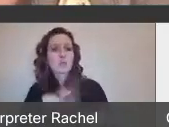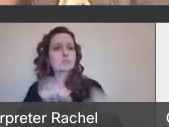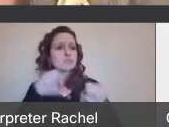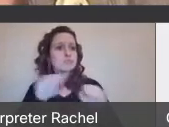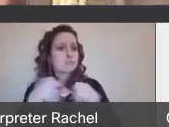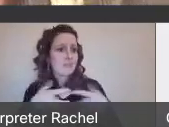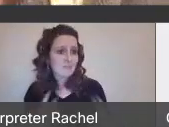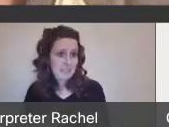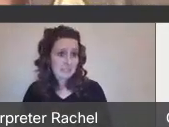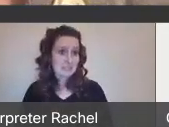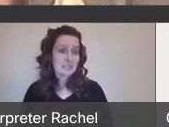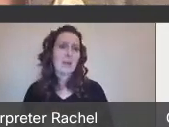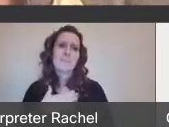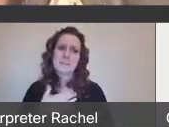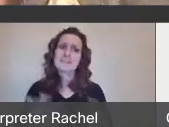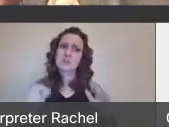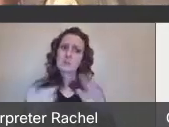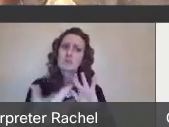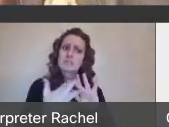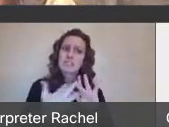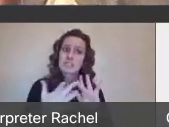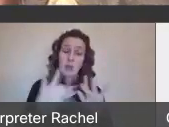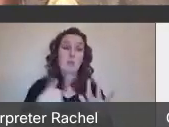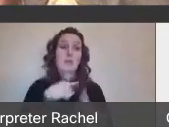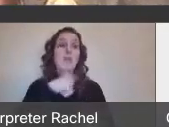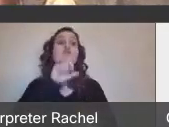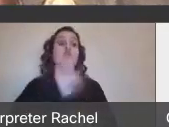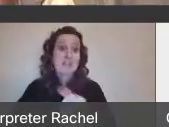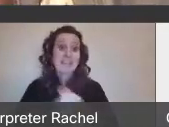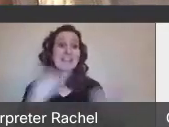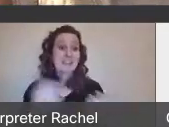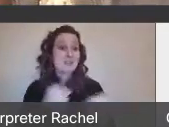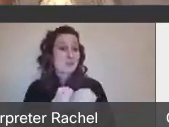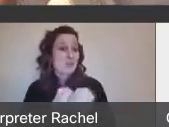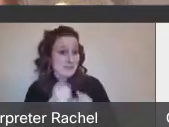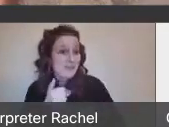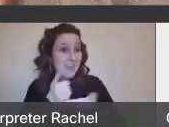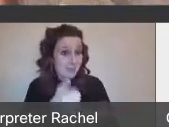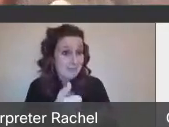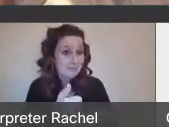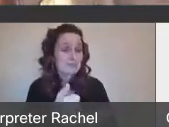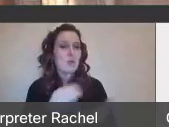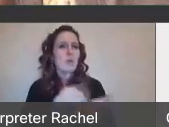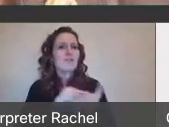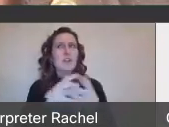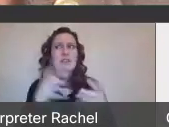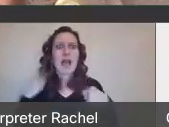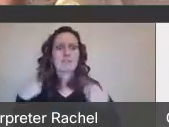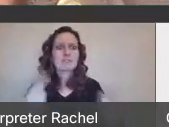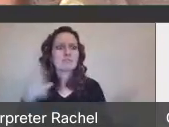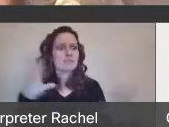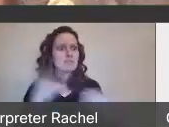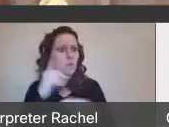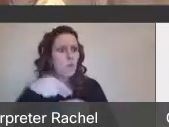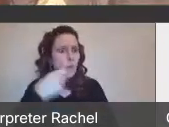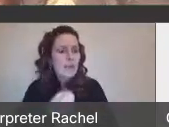So please reach out, like we are really here to help and we have learned so much in the last year about how to make these events safe.